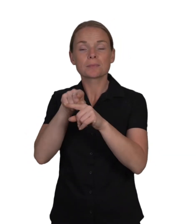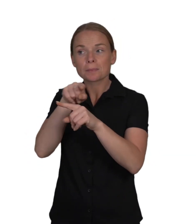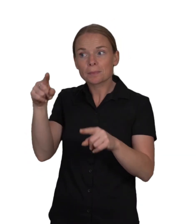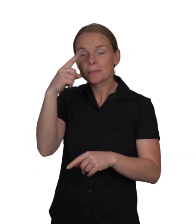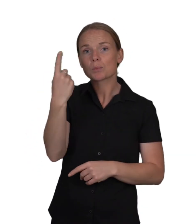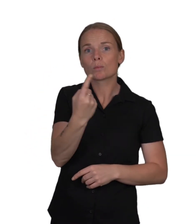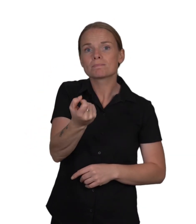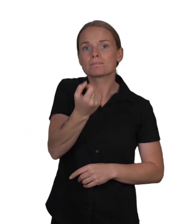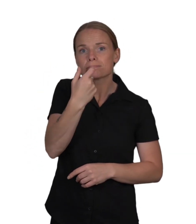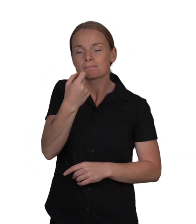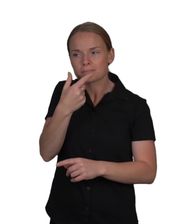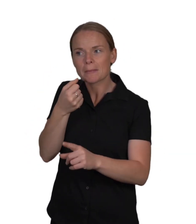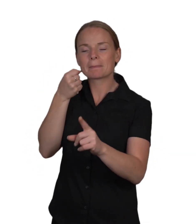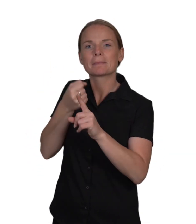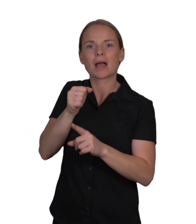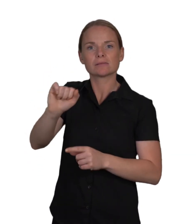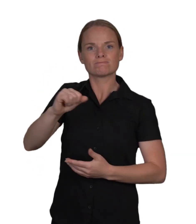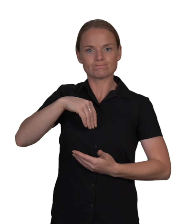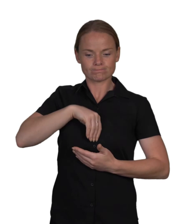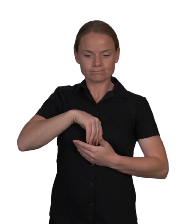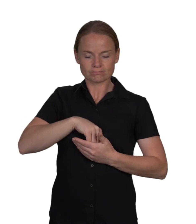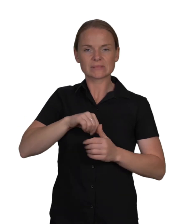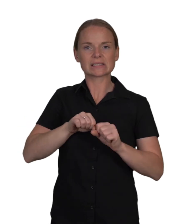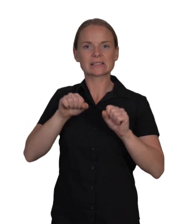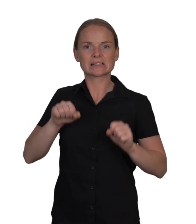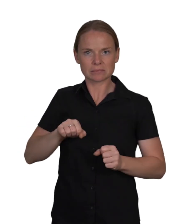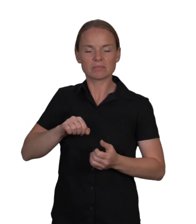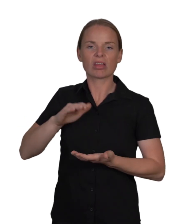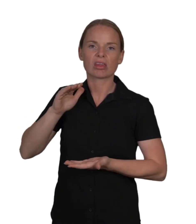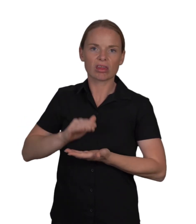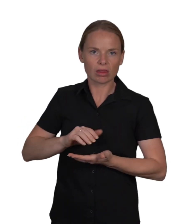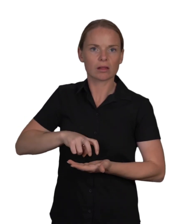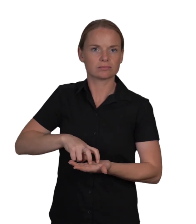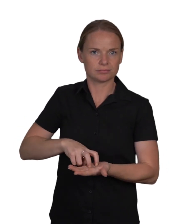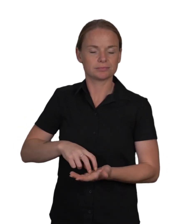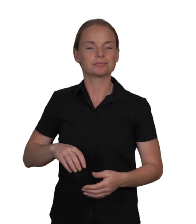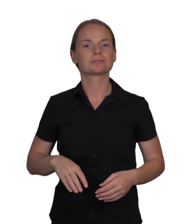It also includes those who may be taking medications that suppress their immune system.